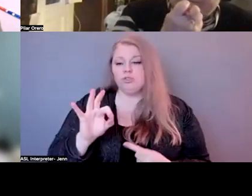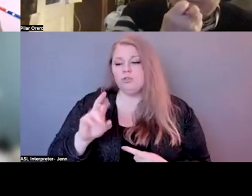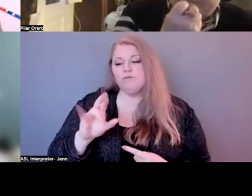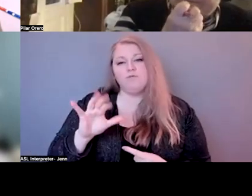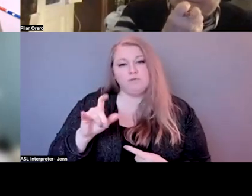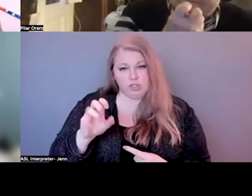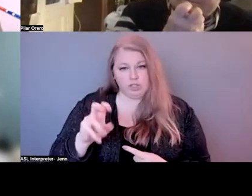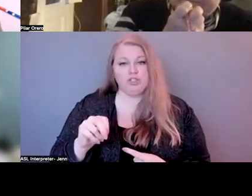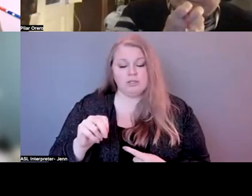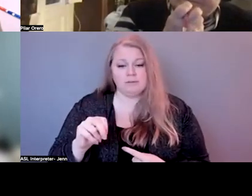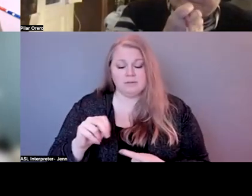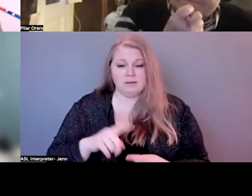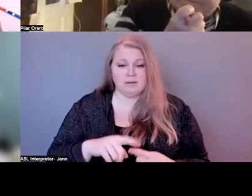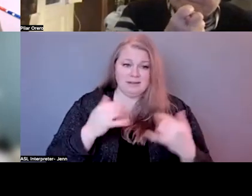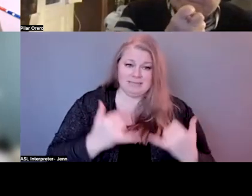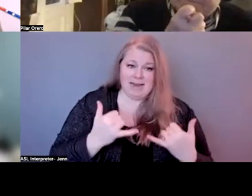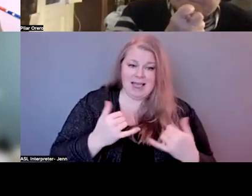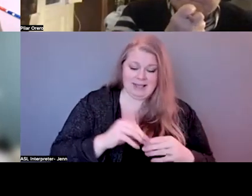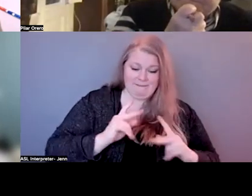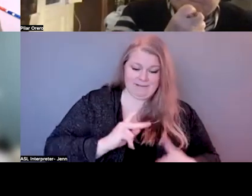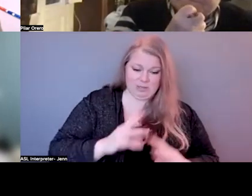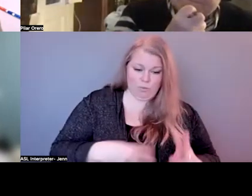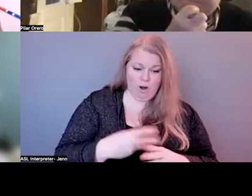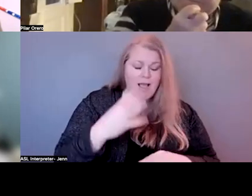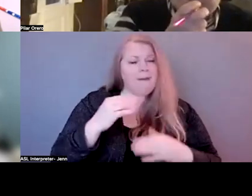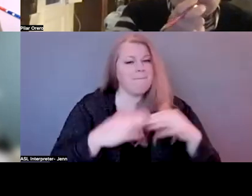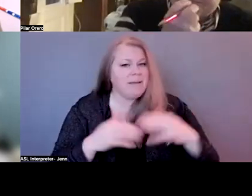in the physical world and building as we reach a need.